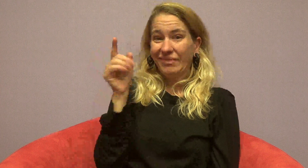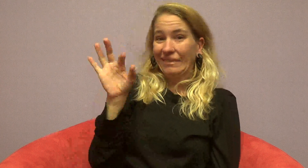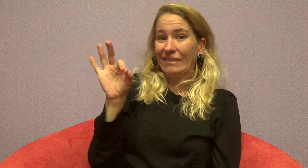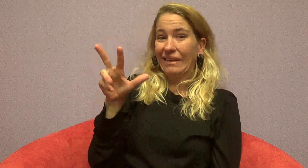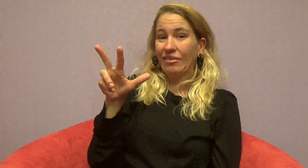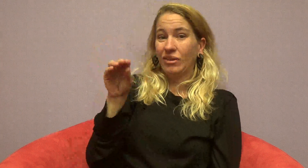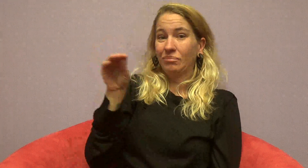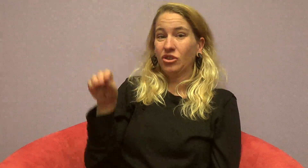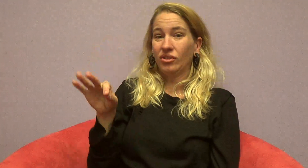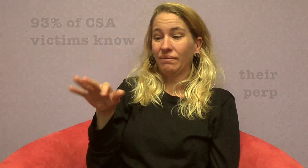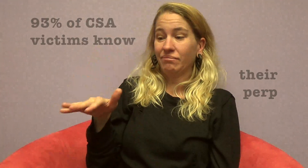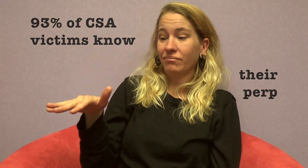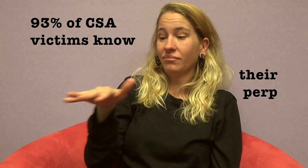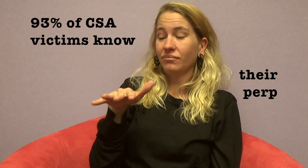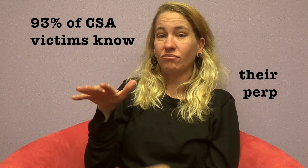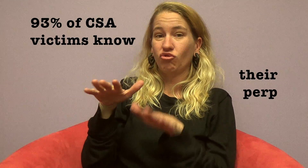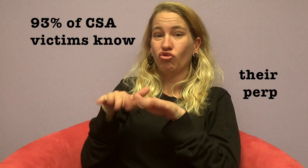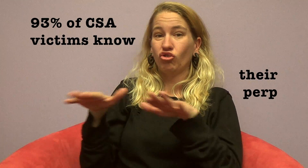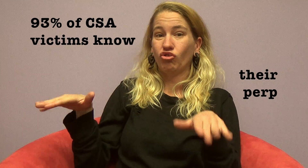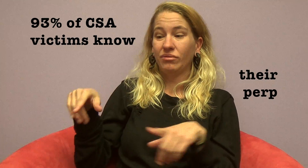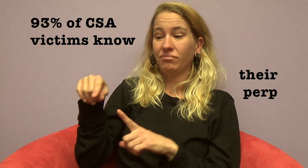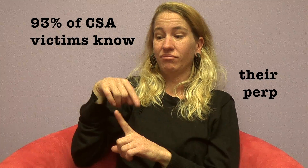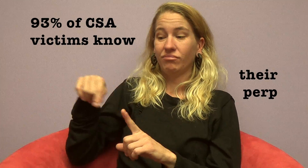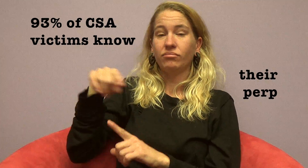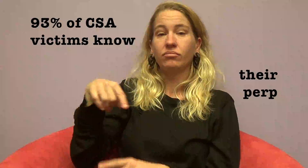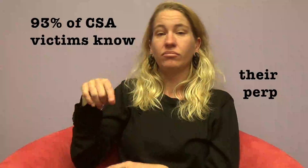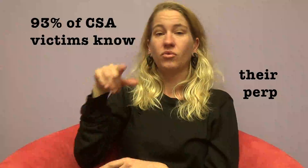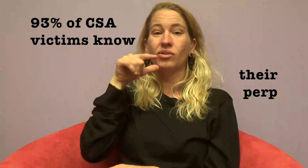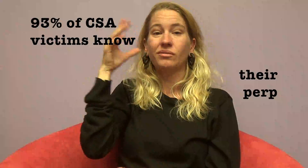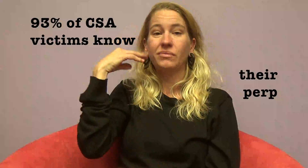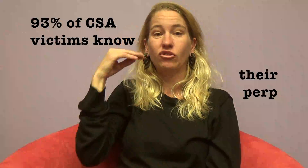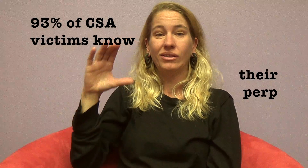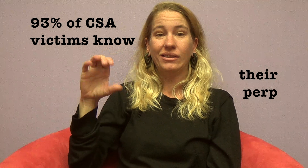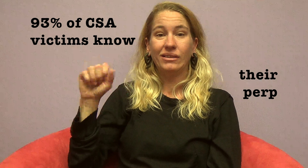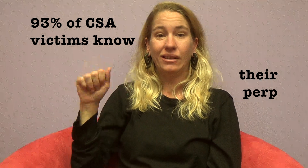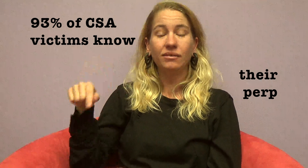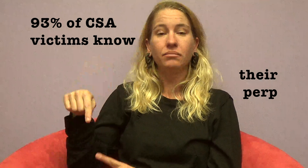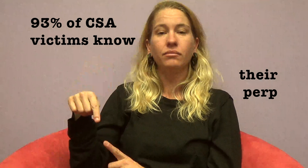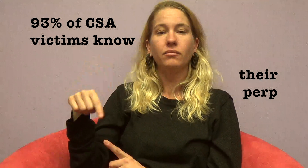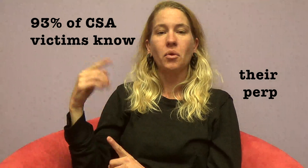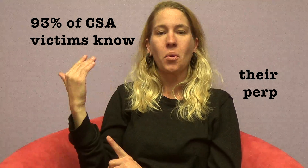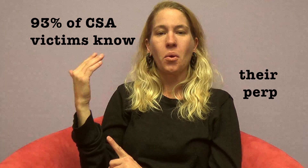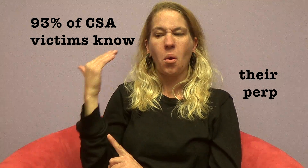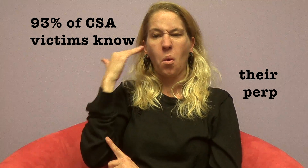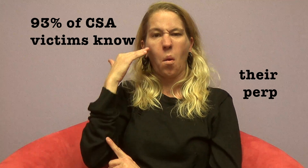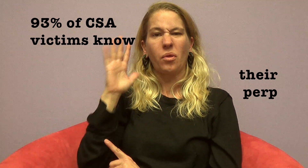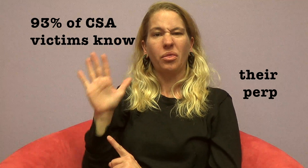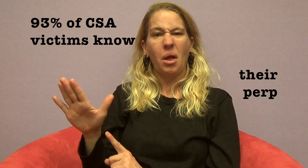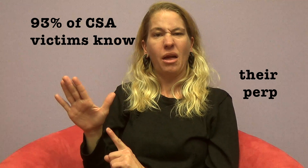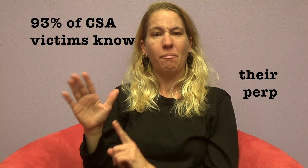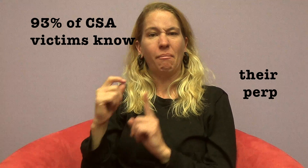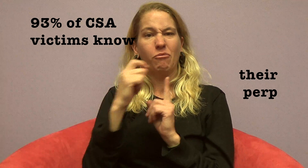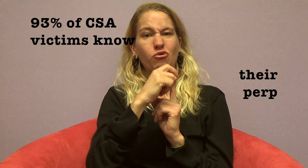Please understand: 93% of the victims/survivors who experienced CSA know their perpetrator.